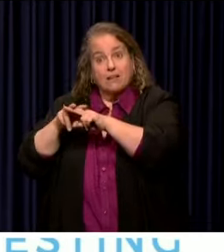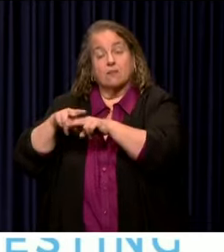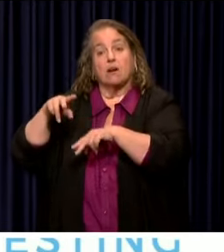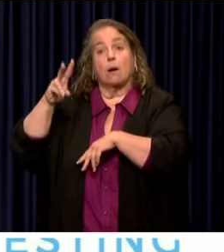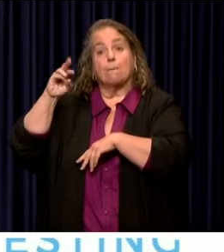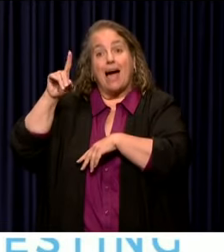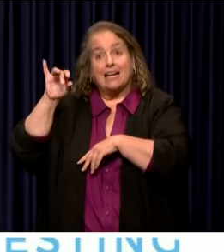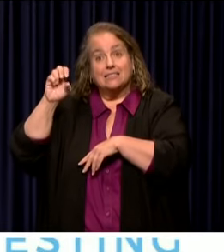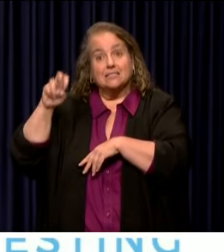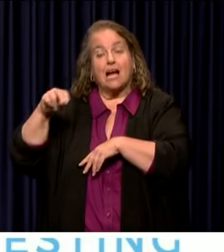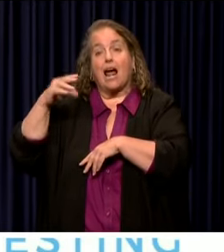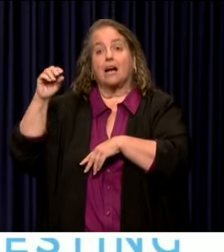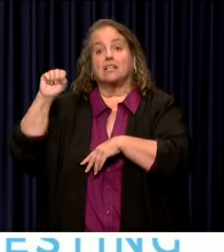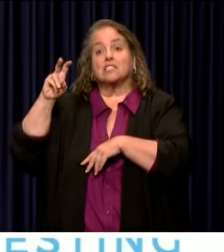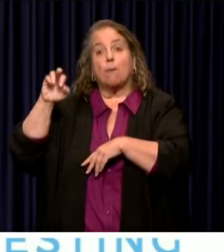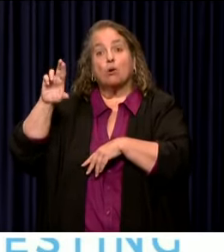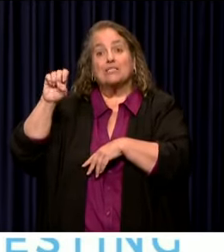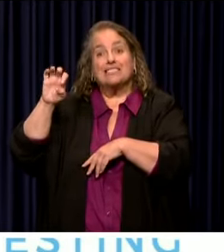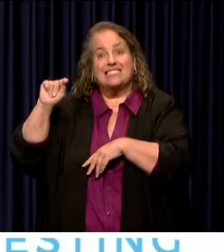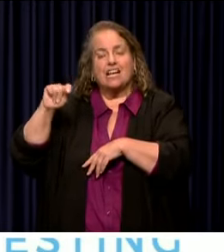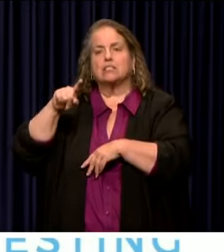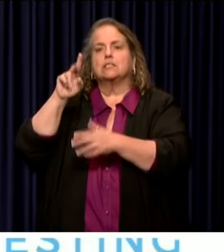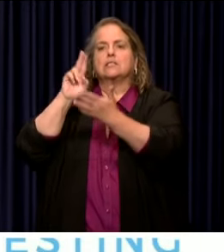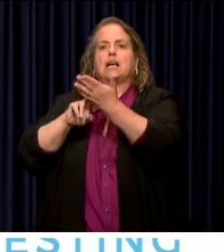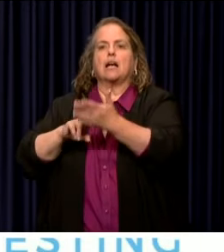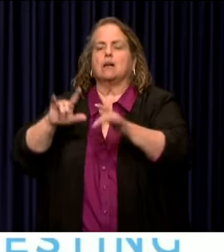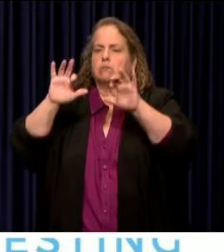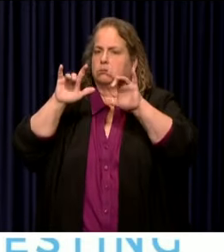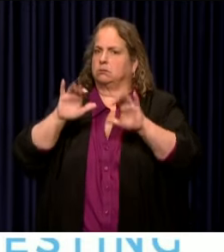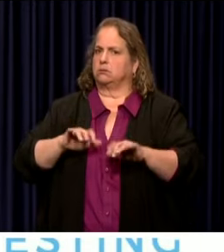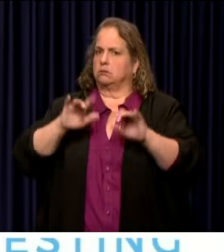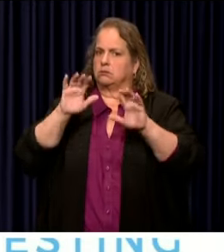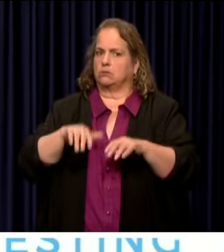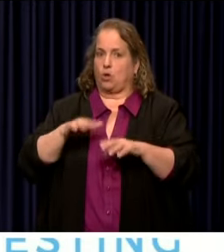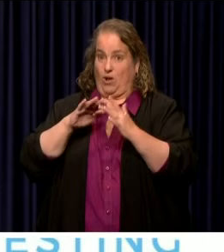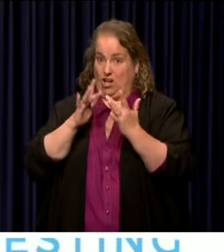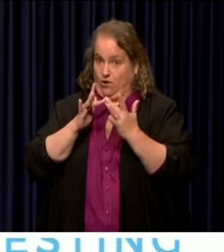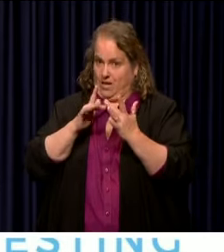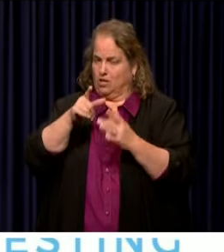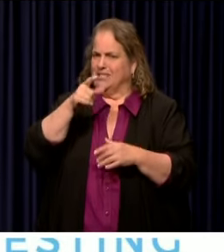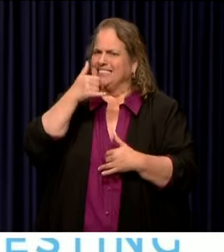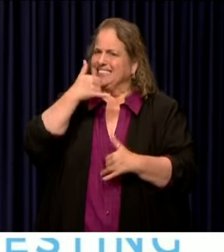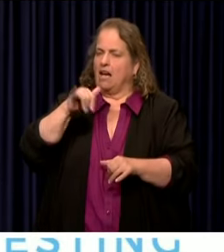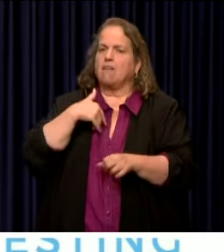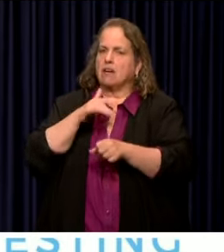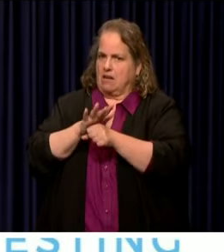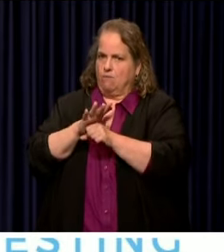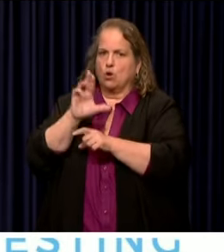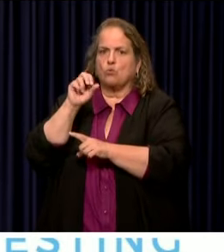KENTUCKY, WHERE WE'VE BEEN HIT, THERE ARE A LOT OF WESTERN